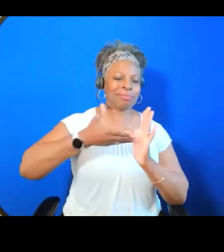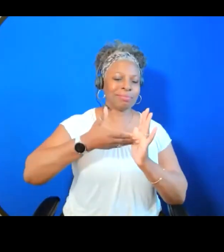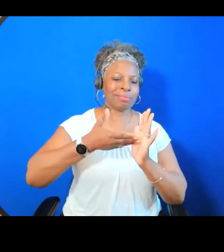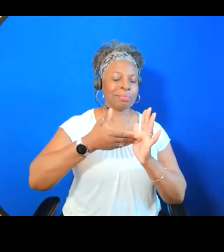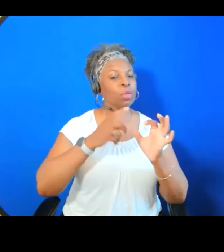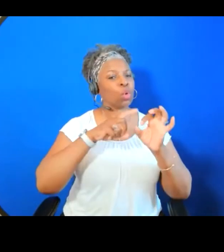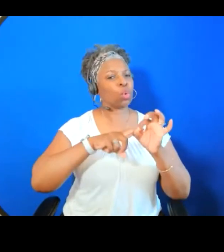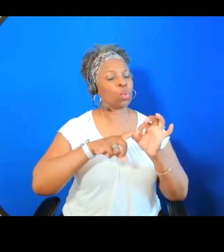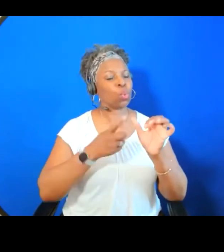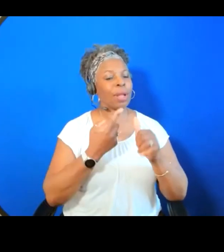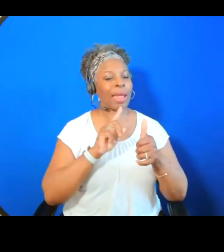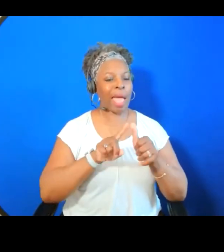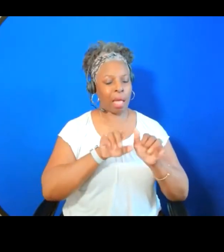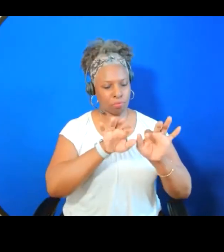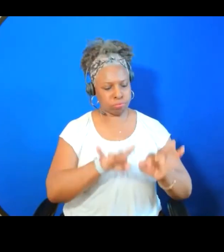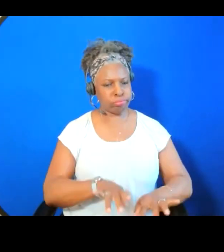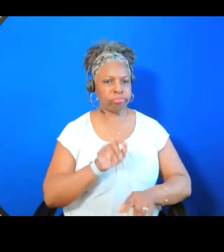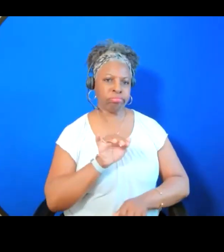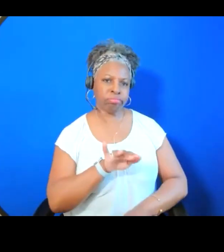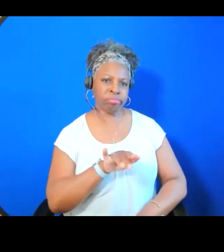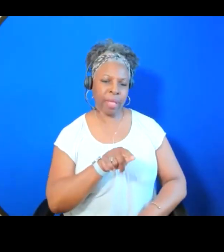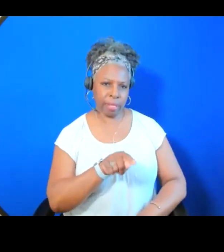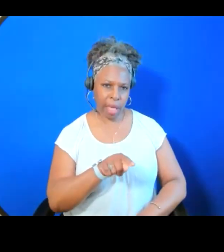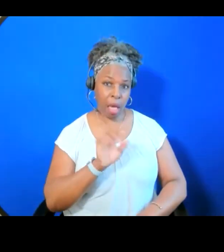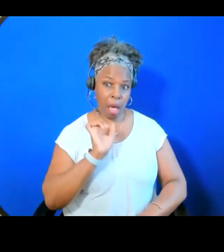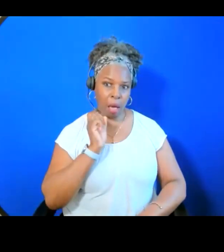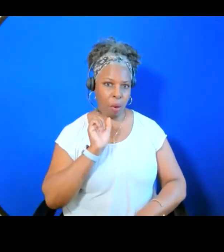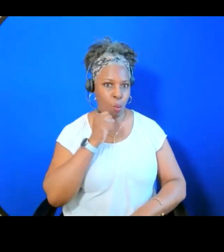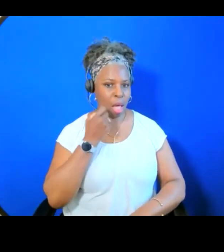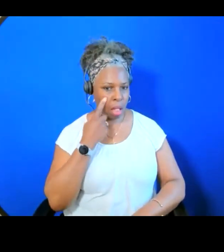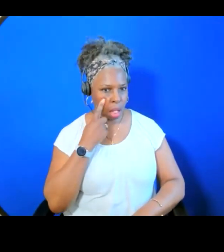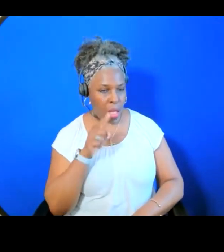and we will look at those questions when we get to the discussion part.